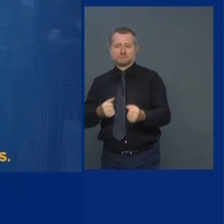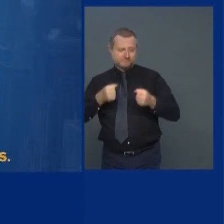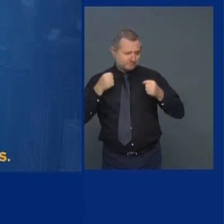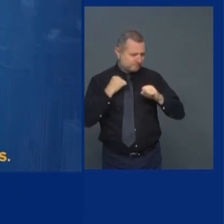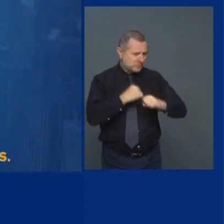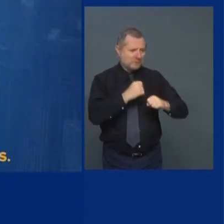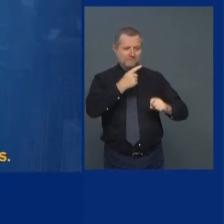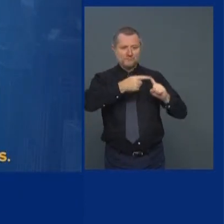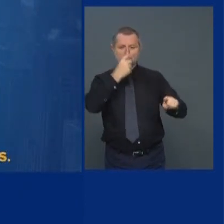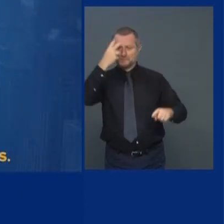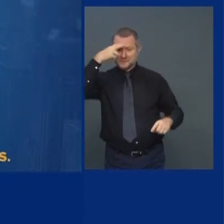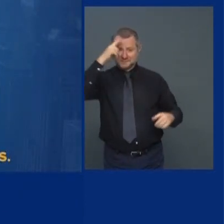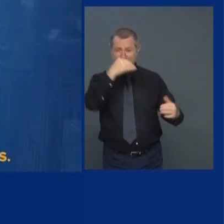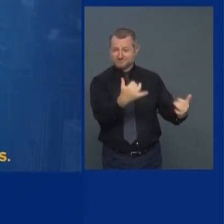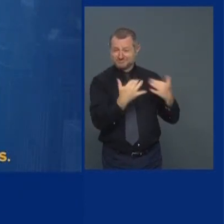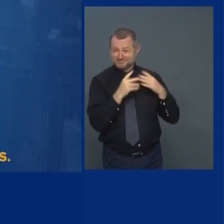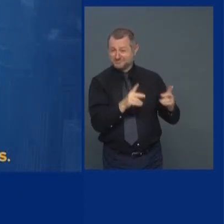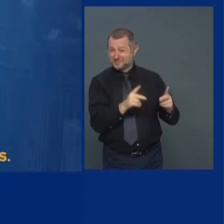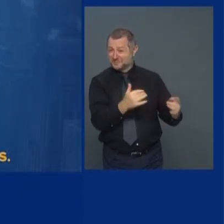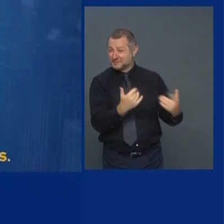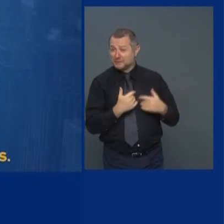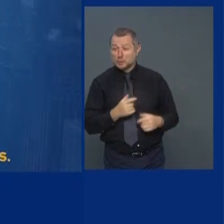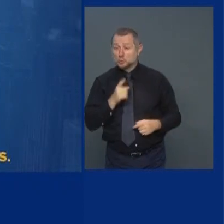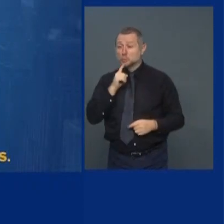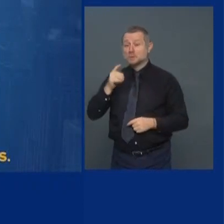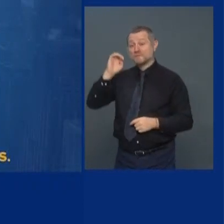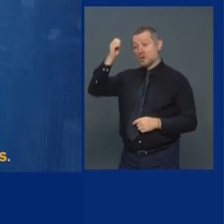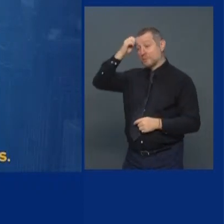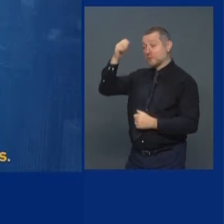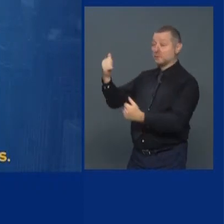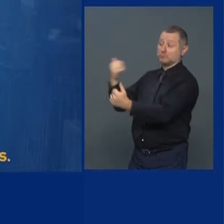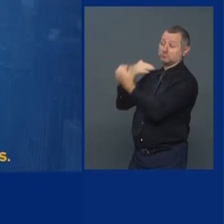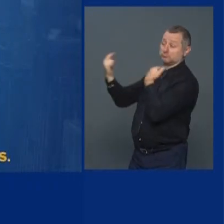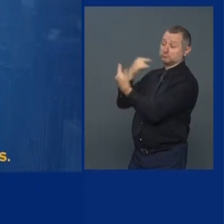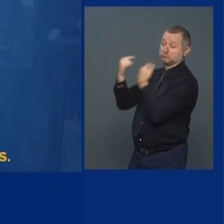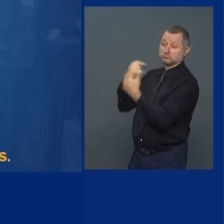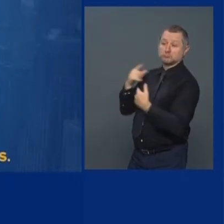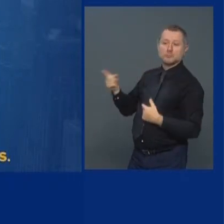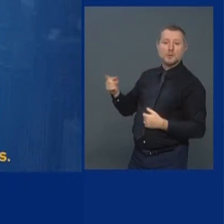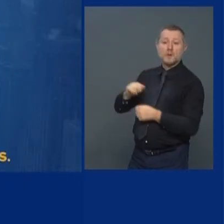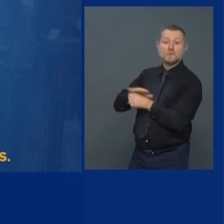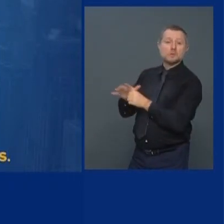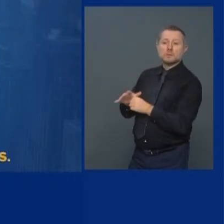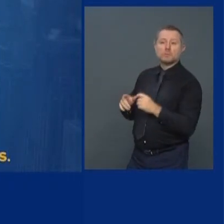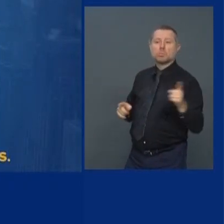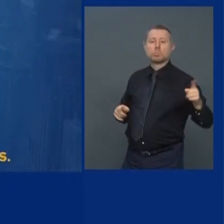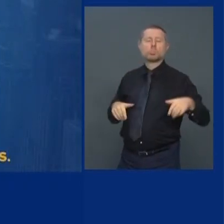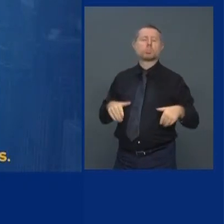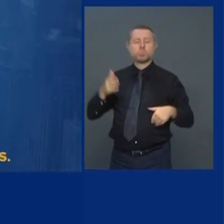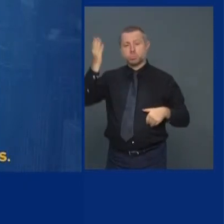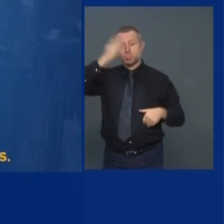YOU'RE SPENDING BILLIONS KEEPING